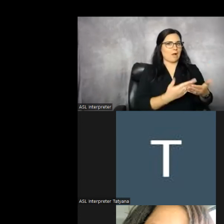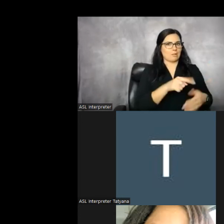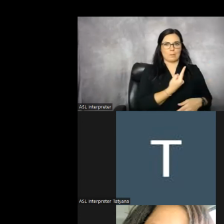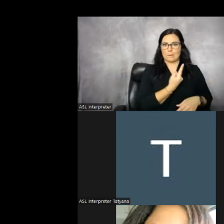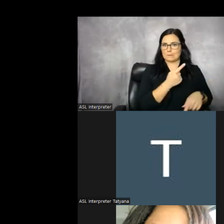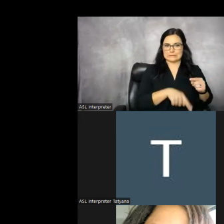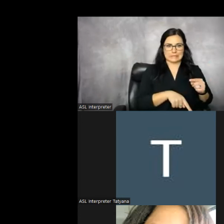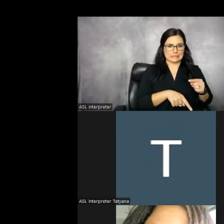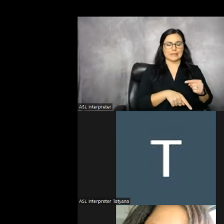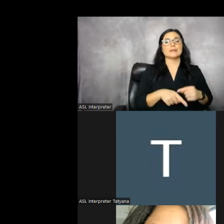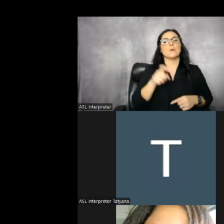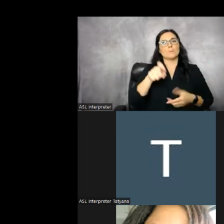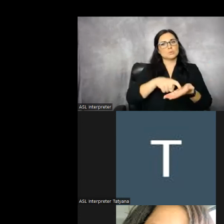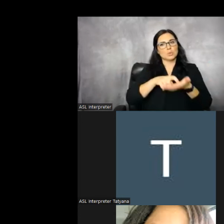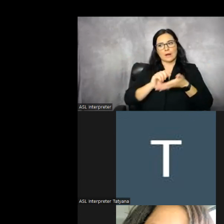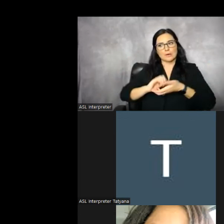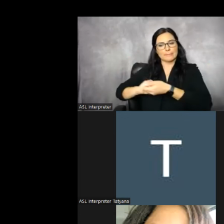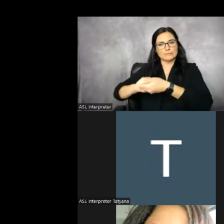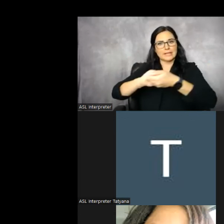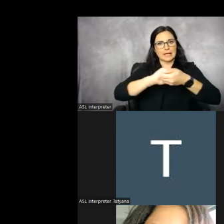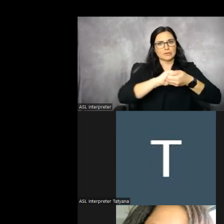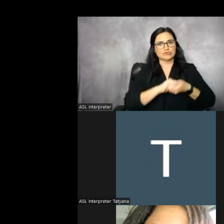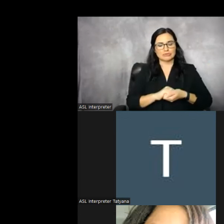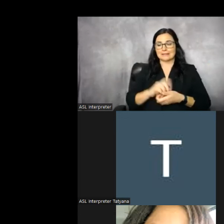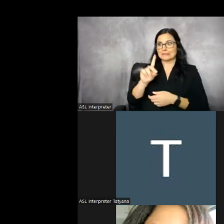It really requires collaboration of disability services,